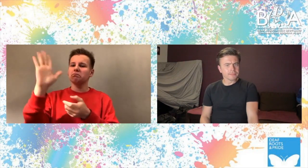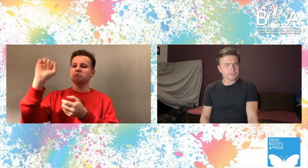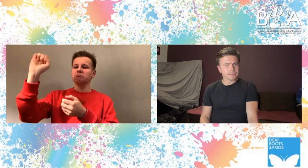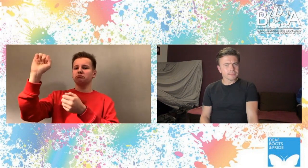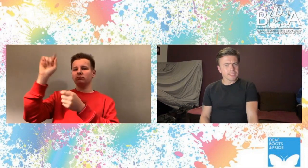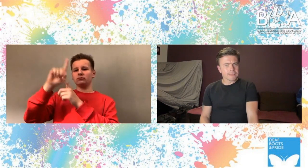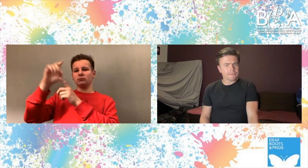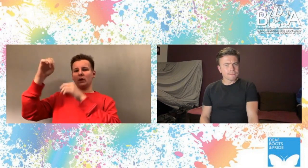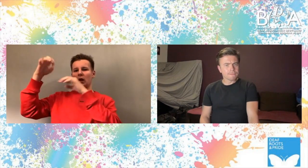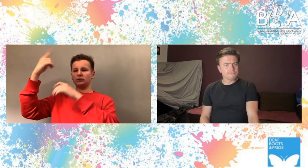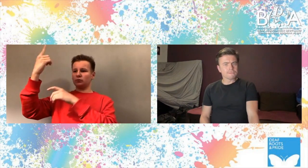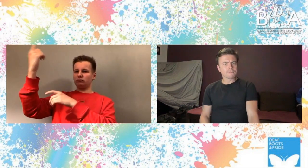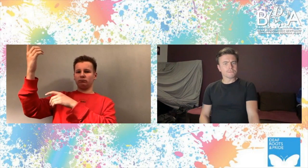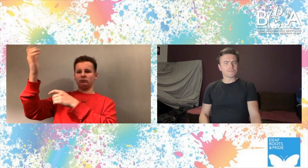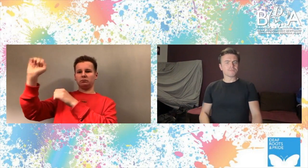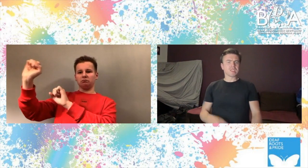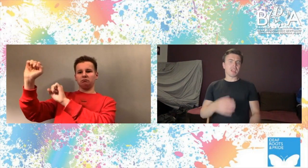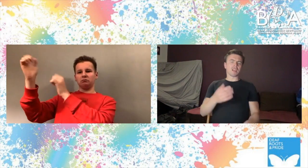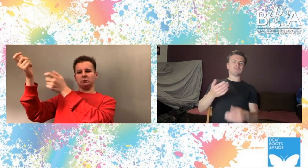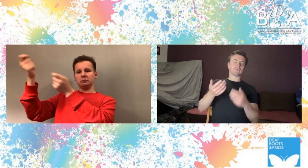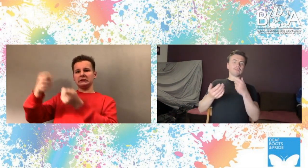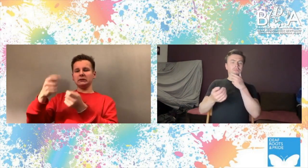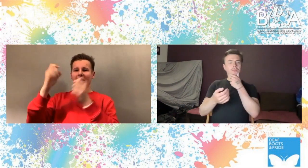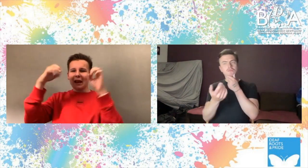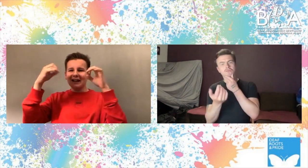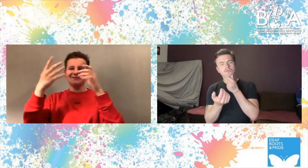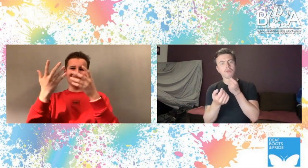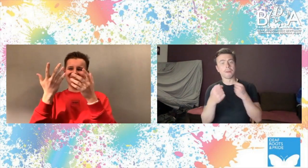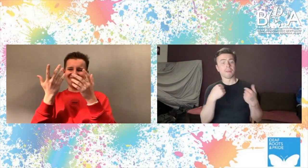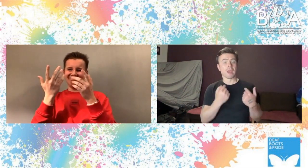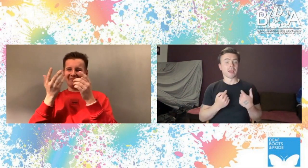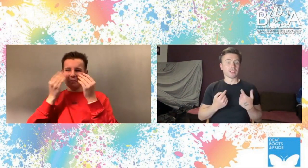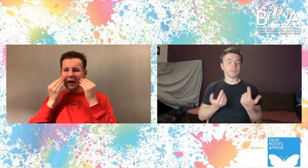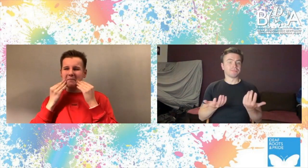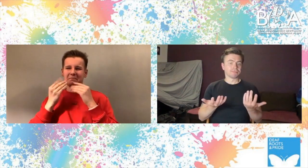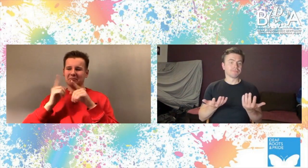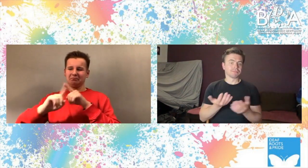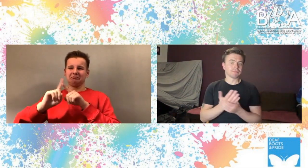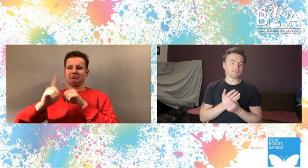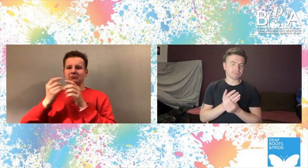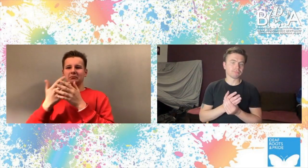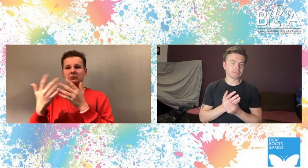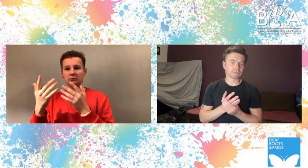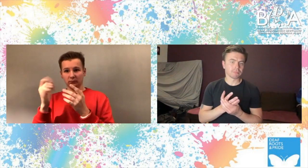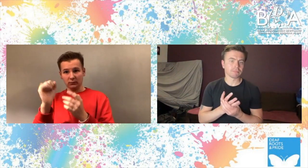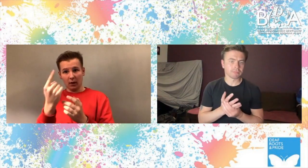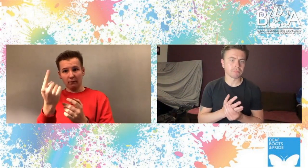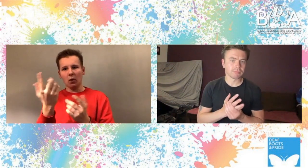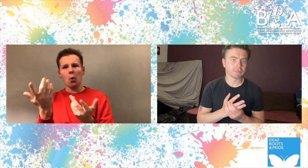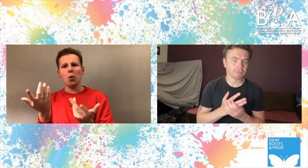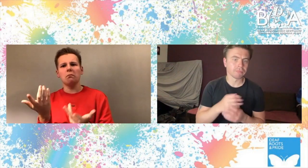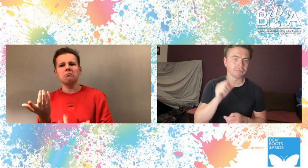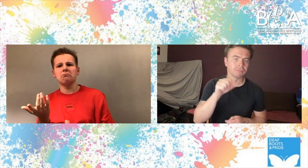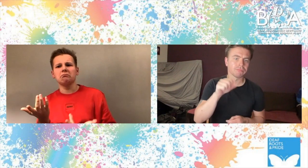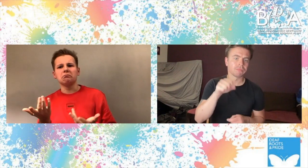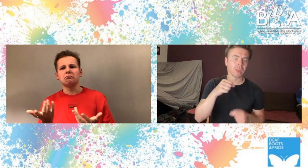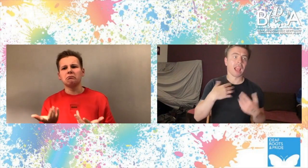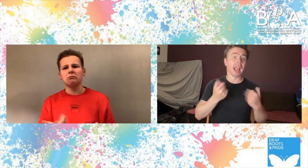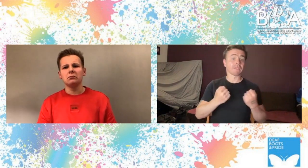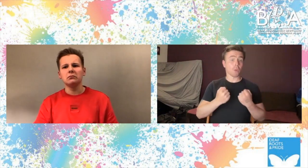your own lights or do you have to get another operator to do that? Make up as well? Can you adapt to other roles?